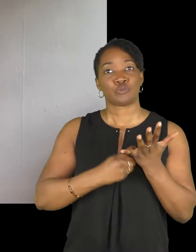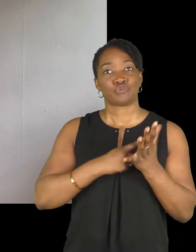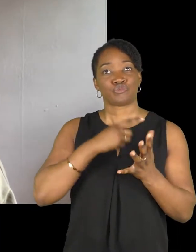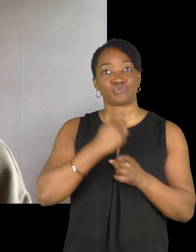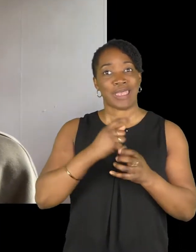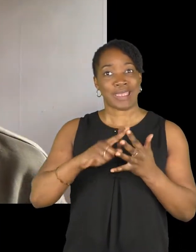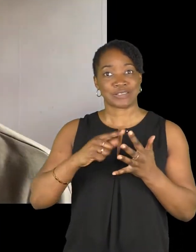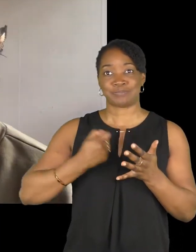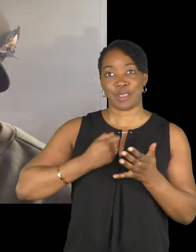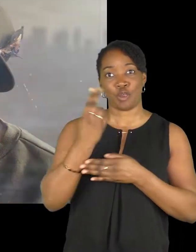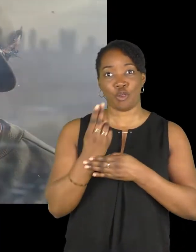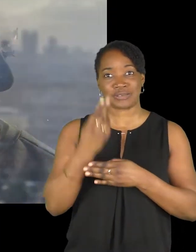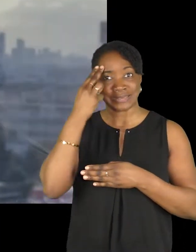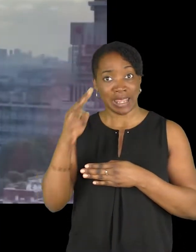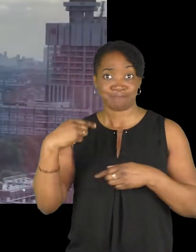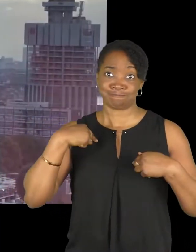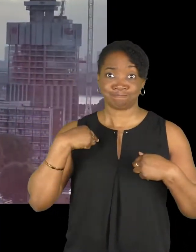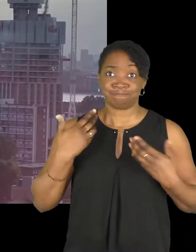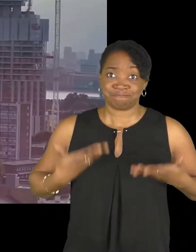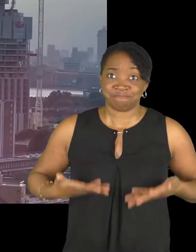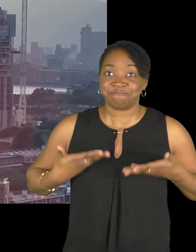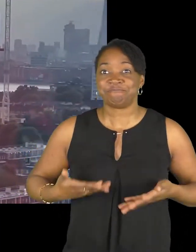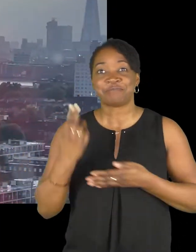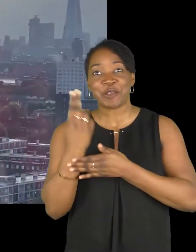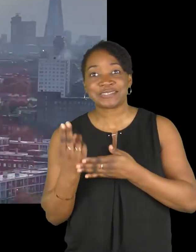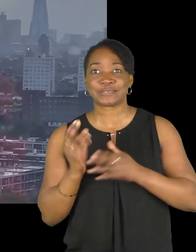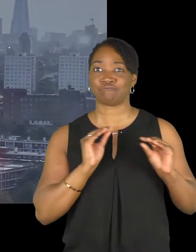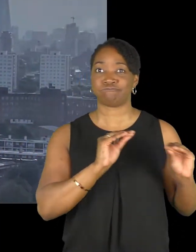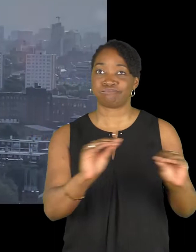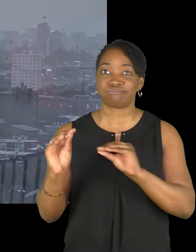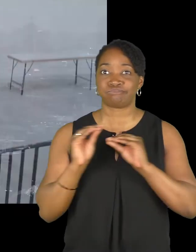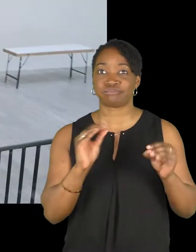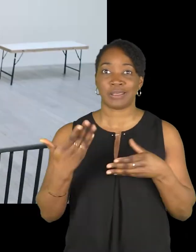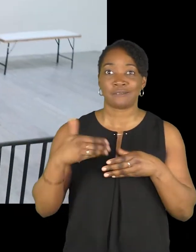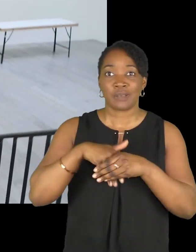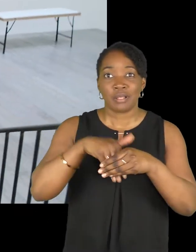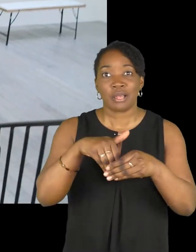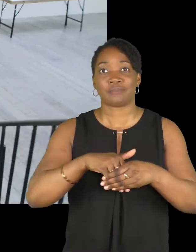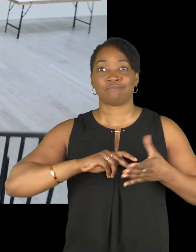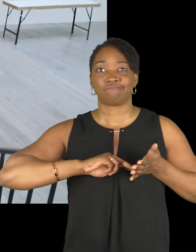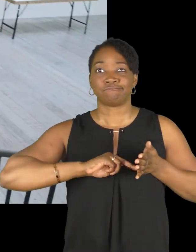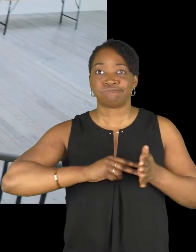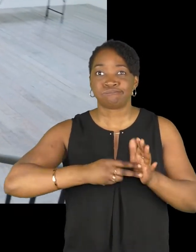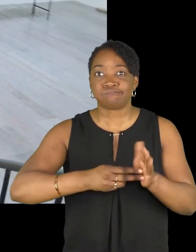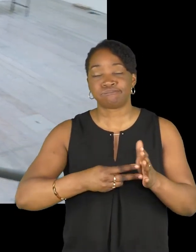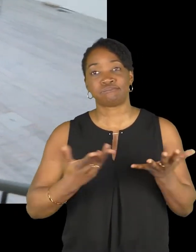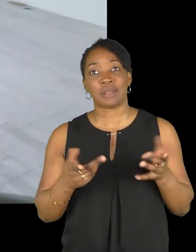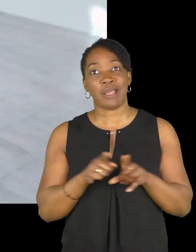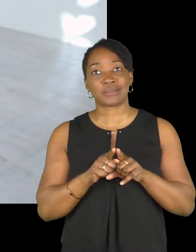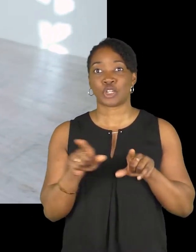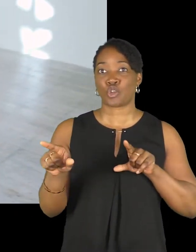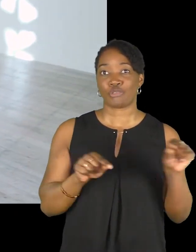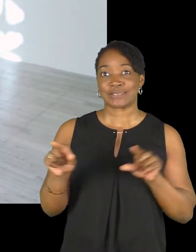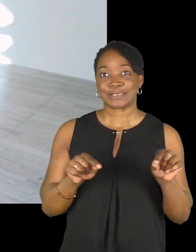Raju, Raju Rage is my artist name, and I am an artist, an educator, I’m involved in organising,